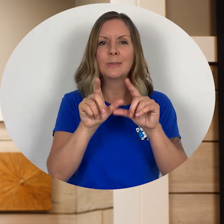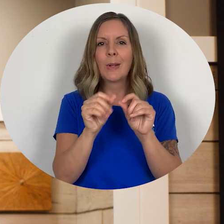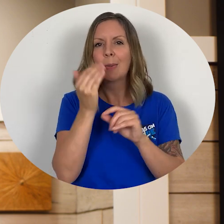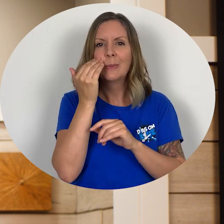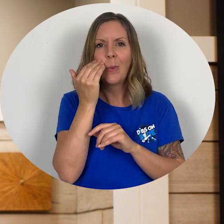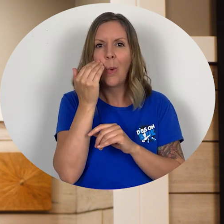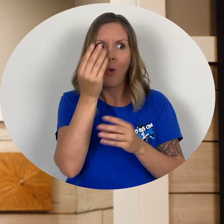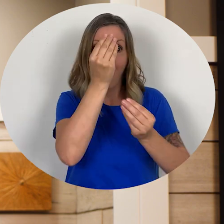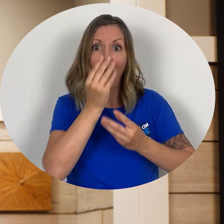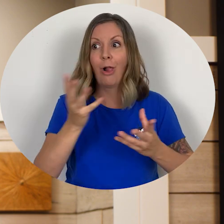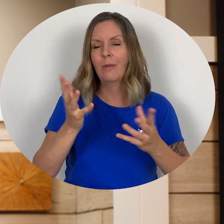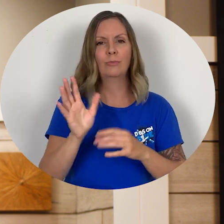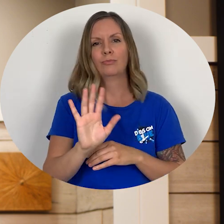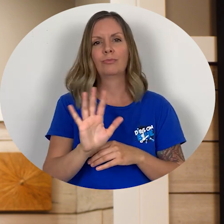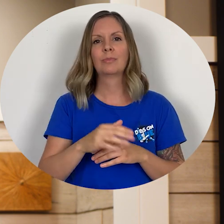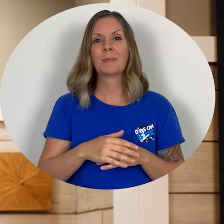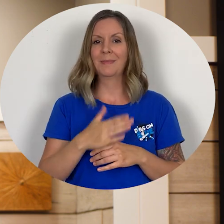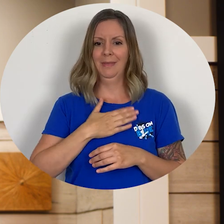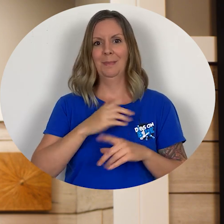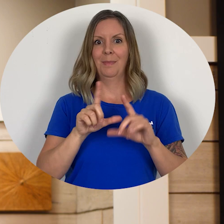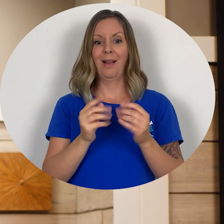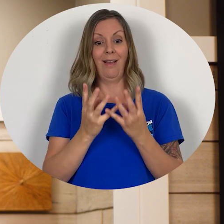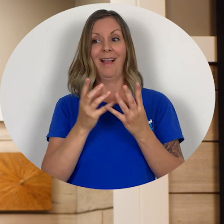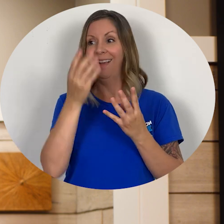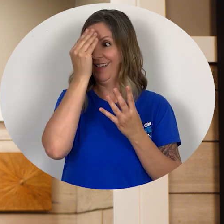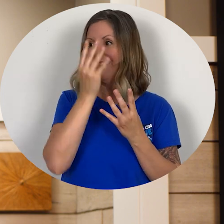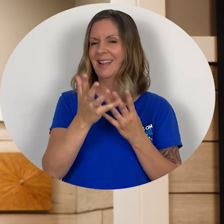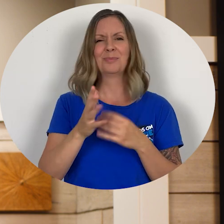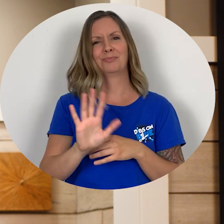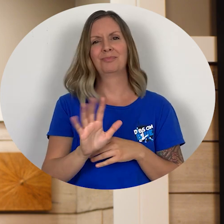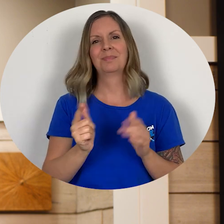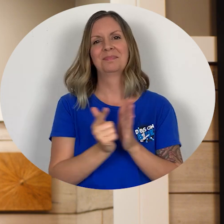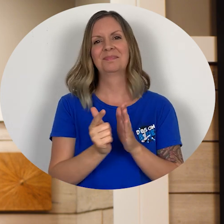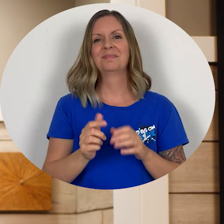as which cards they saw that were in Thanos’ hand or even the cards they have in their